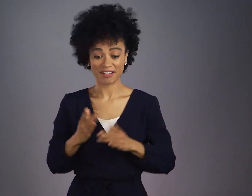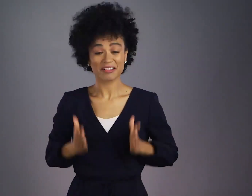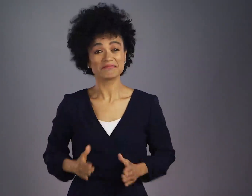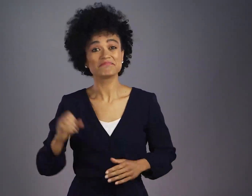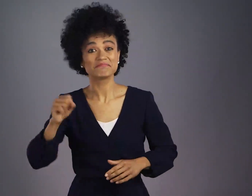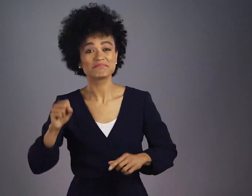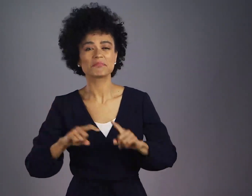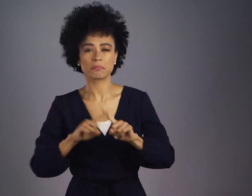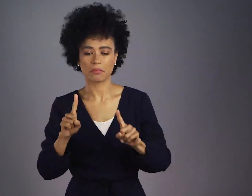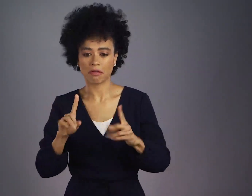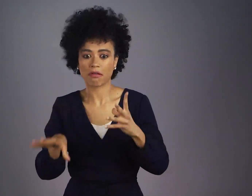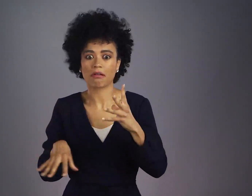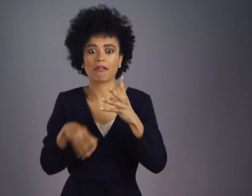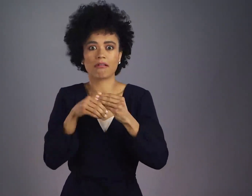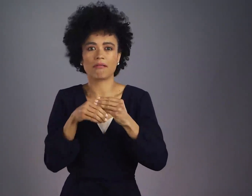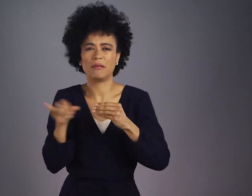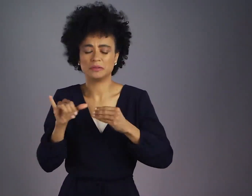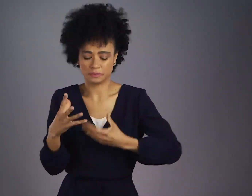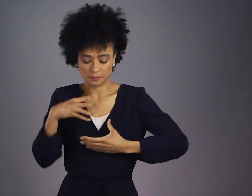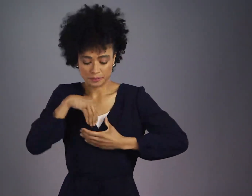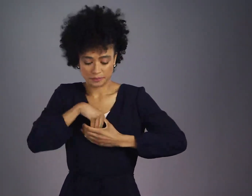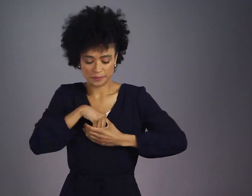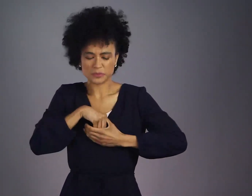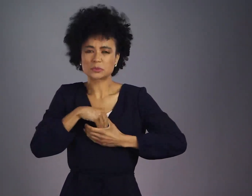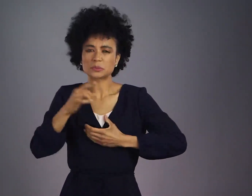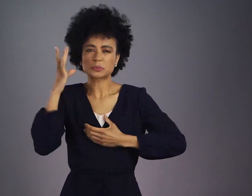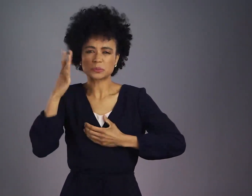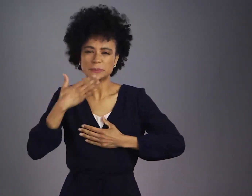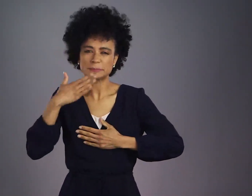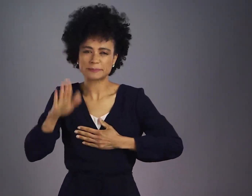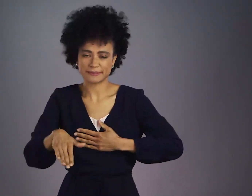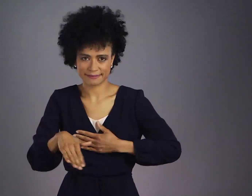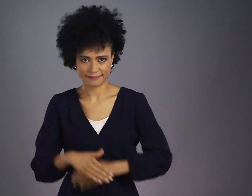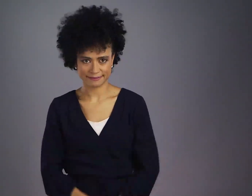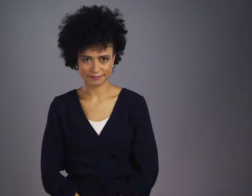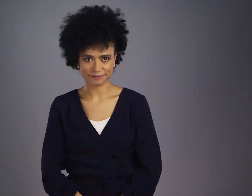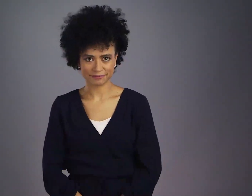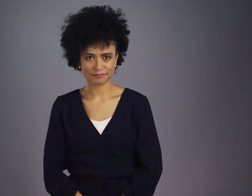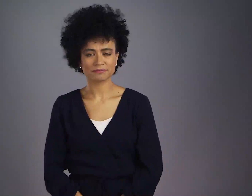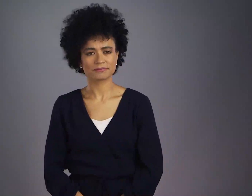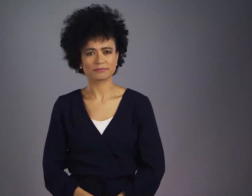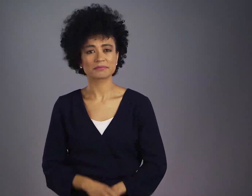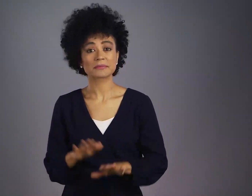We realize some men are thoroughly bad-intentioned, that no amount of patience will make any difference.